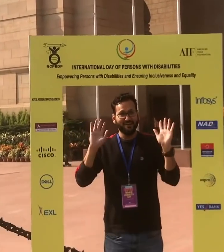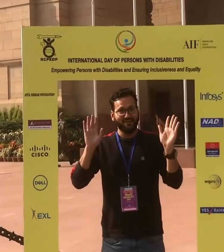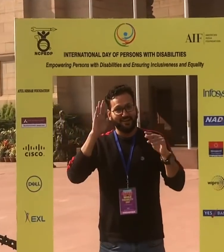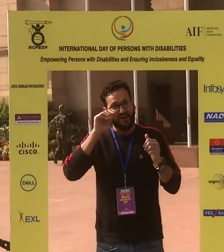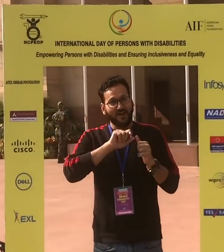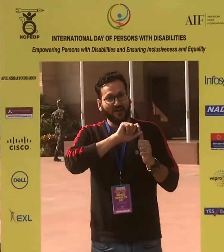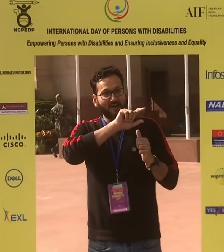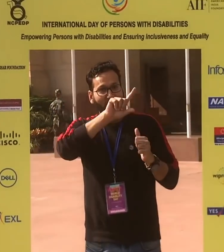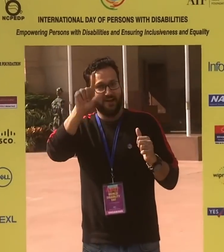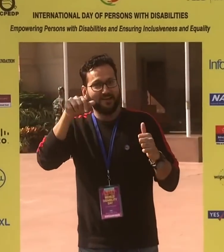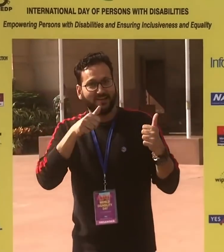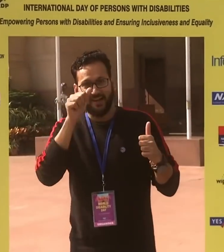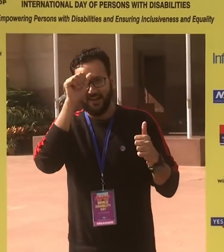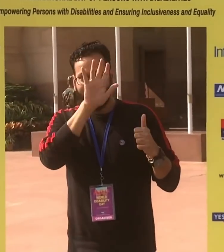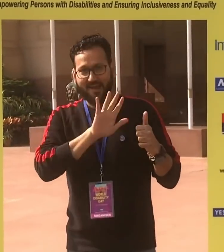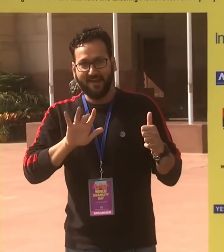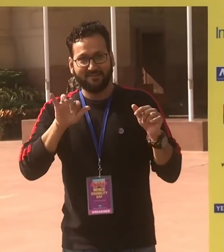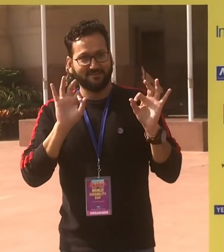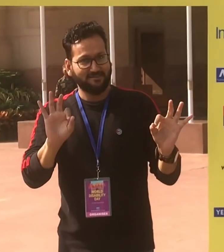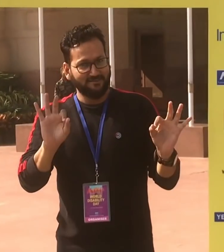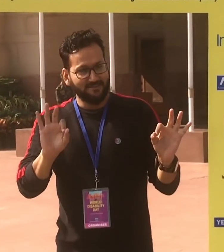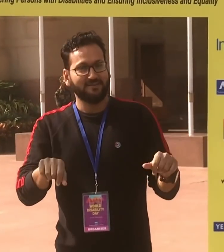Hello everyone in India.